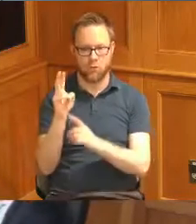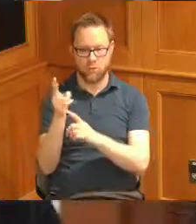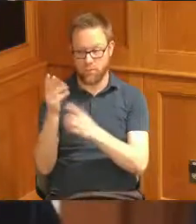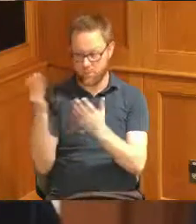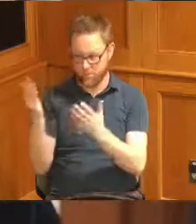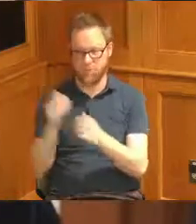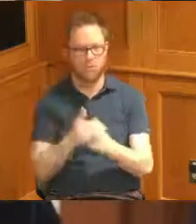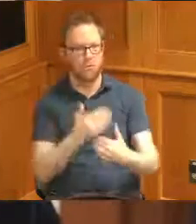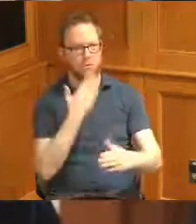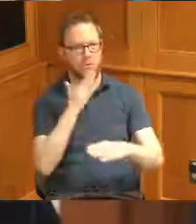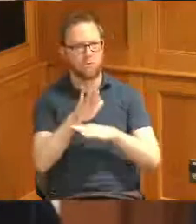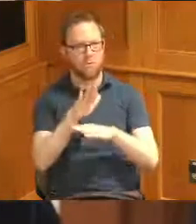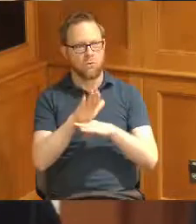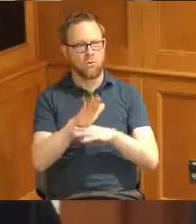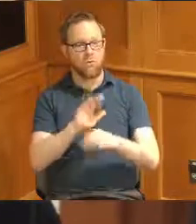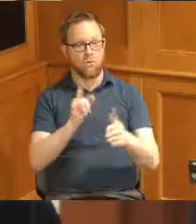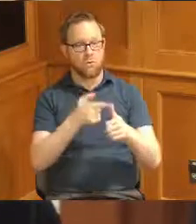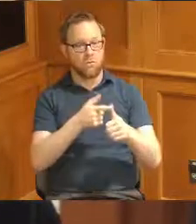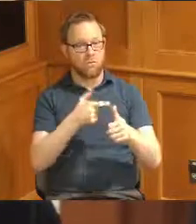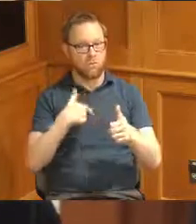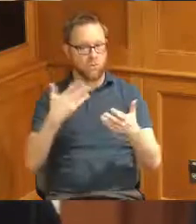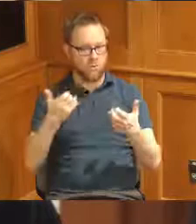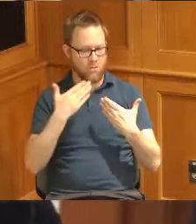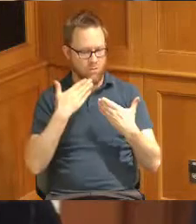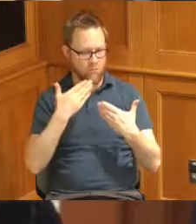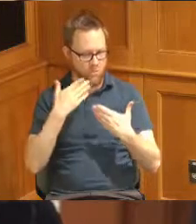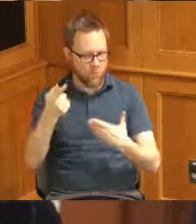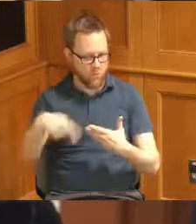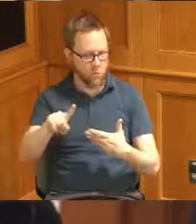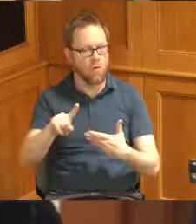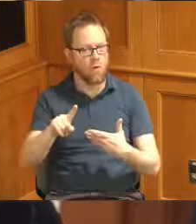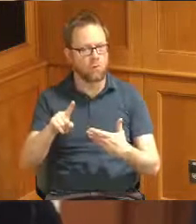afternoon first I'd like to thank you for taking time to hear this this afternoon